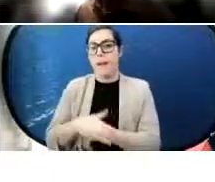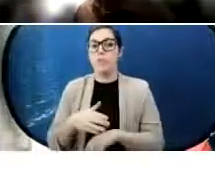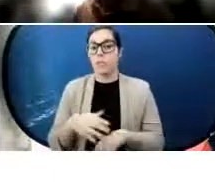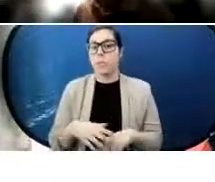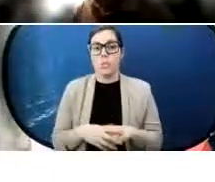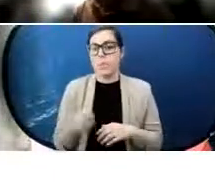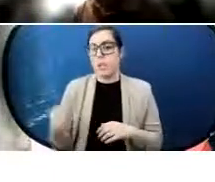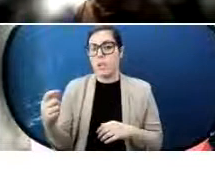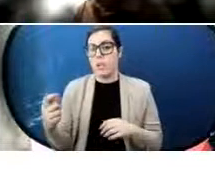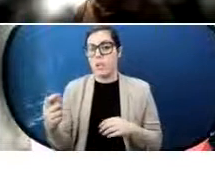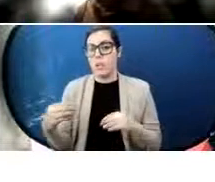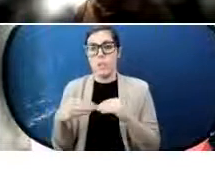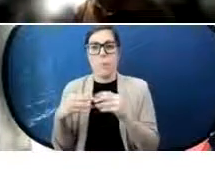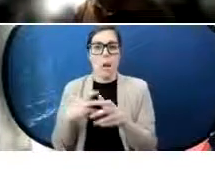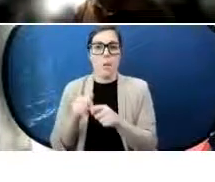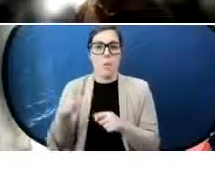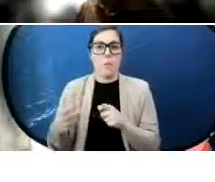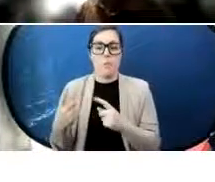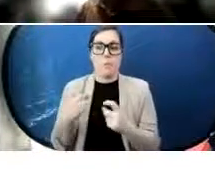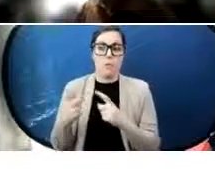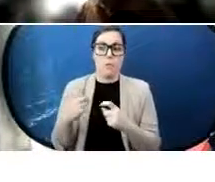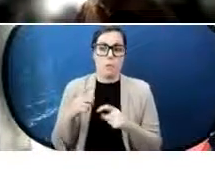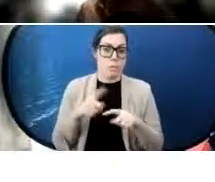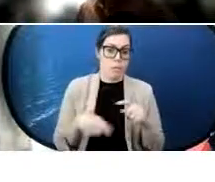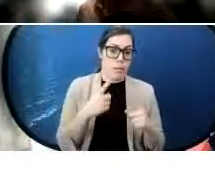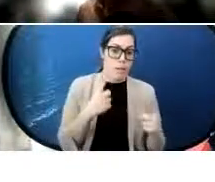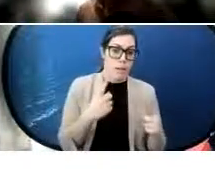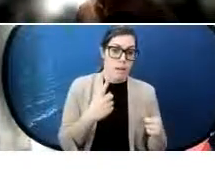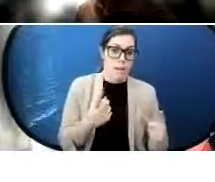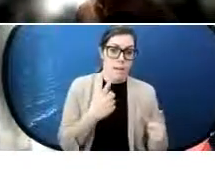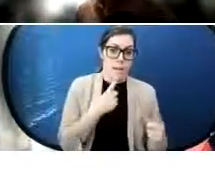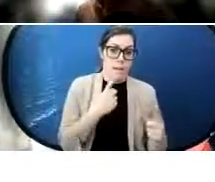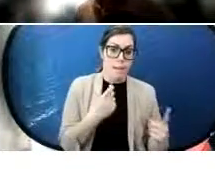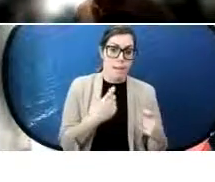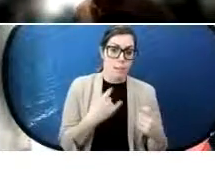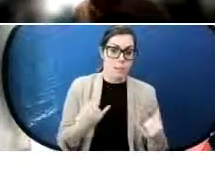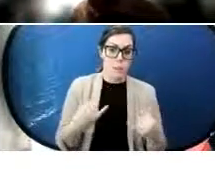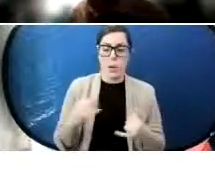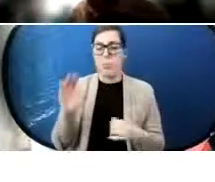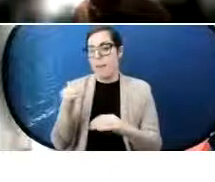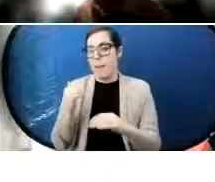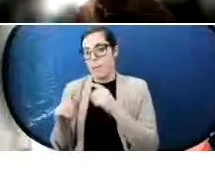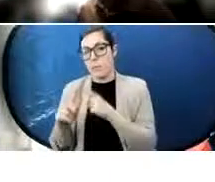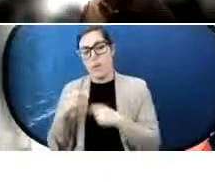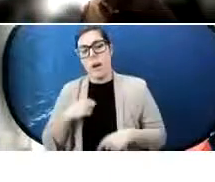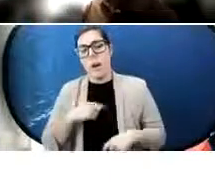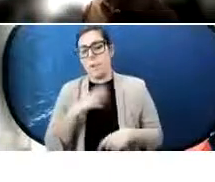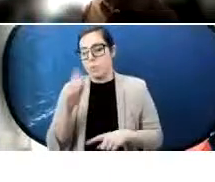follow up questions and you don't get a chance to ask them here, absolutely email them along to us.